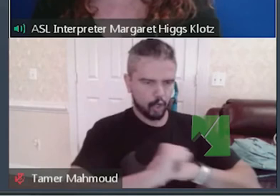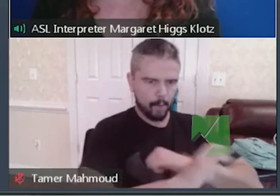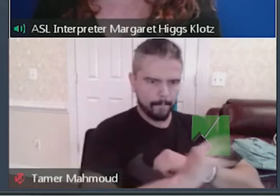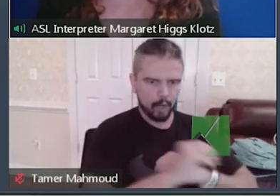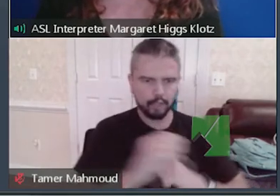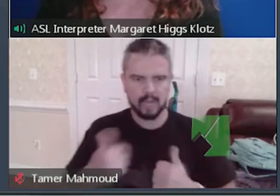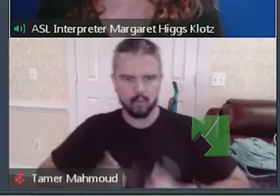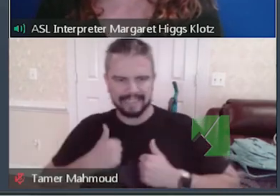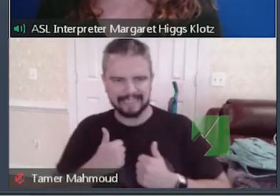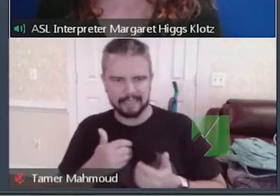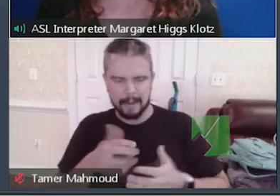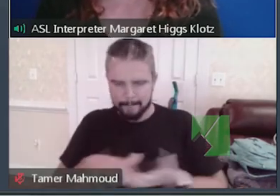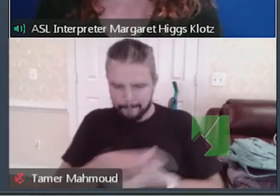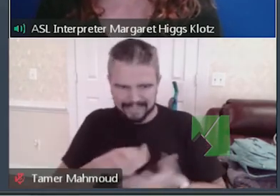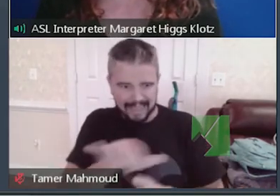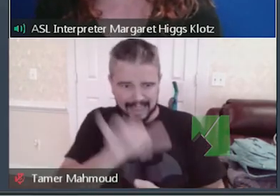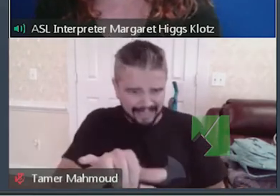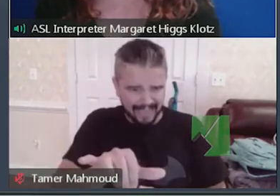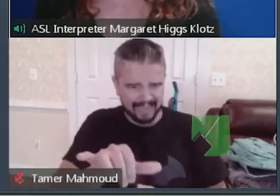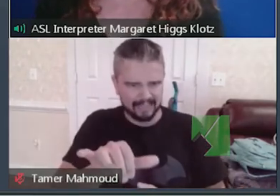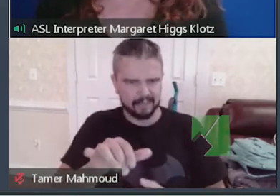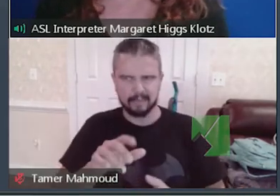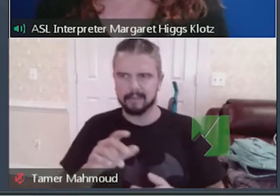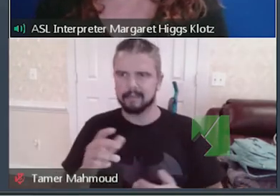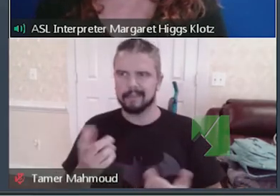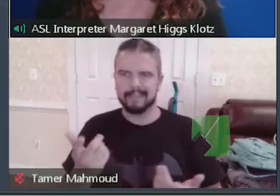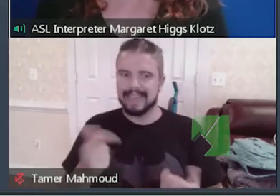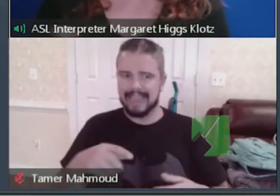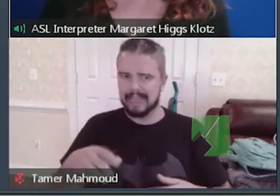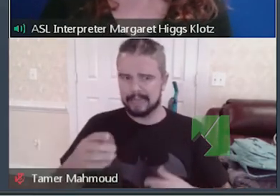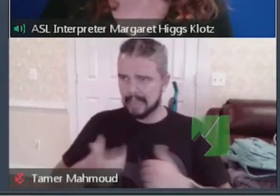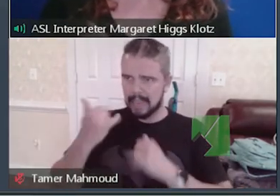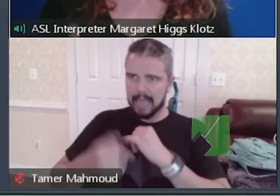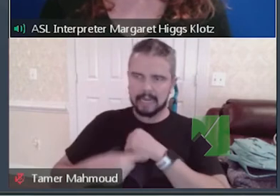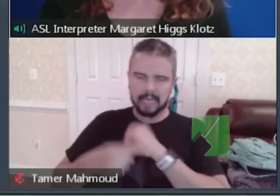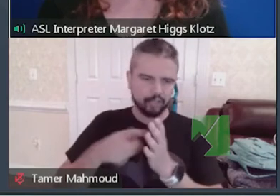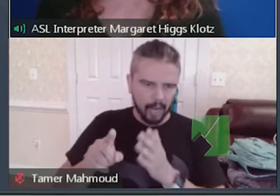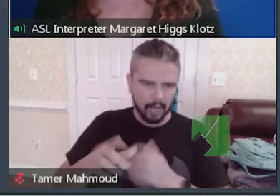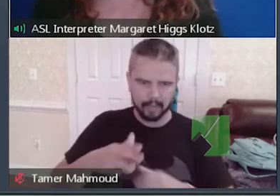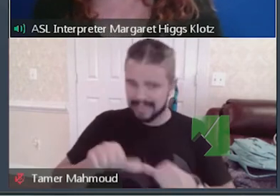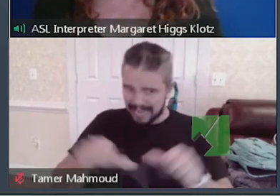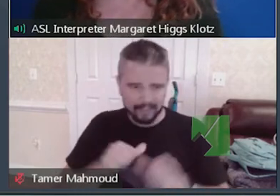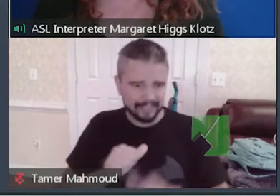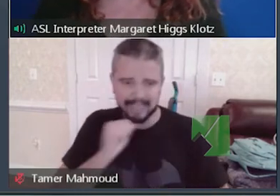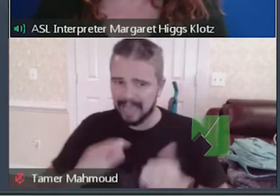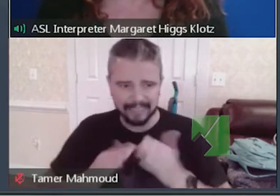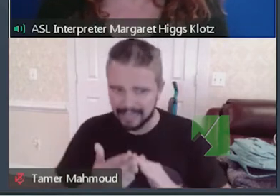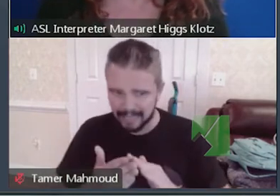there's going to be a lot more interaction between commercial and residential land zoning.